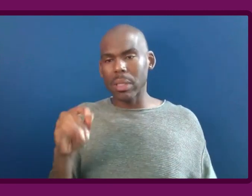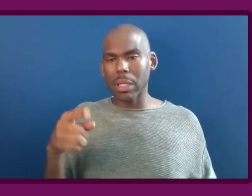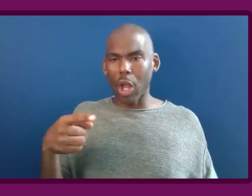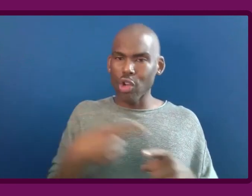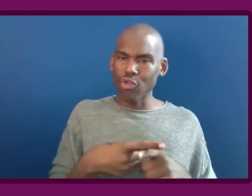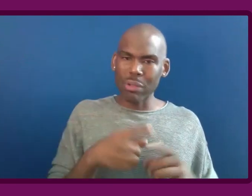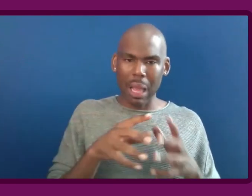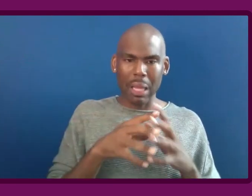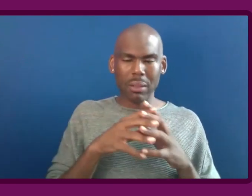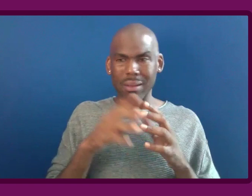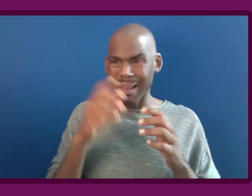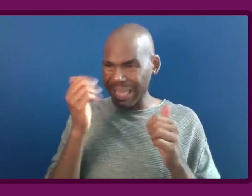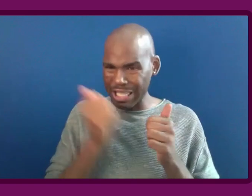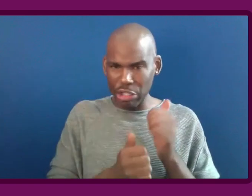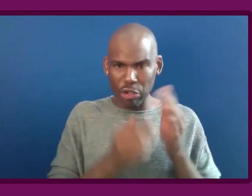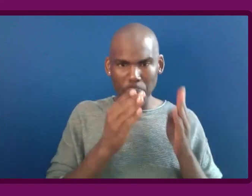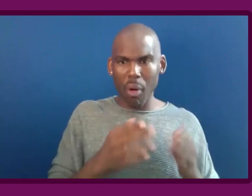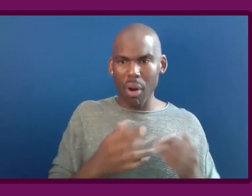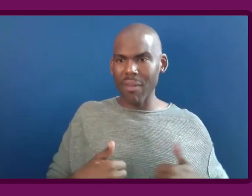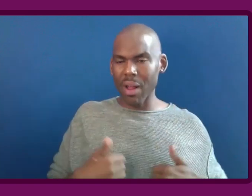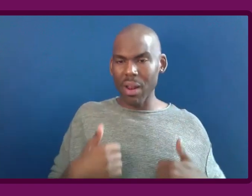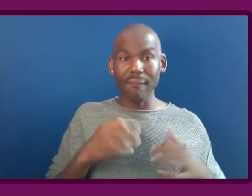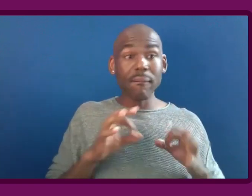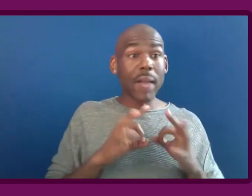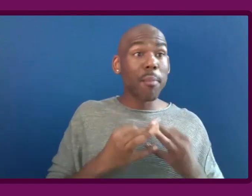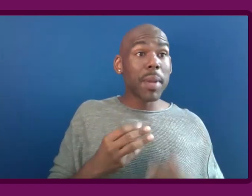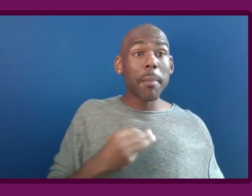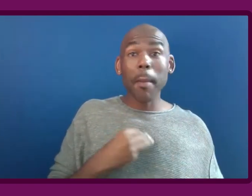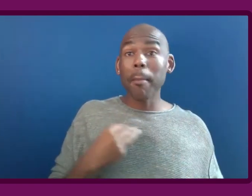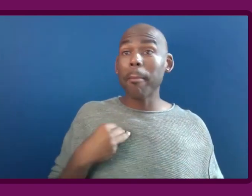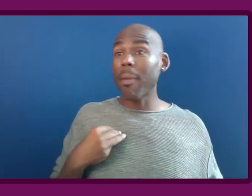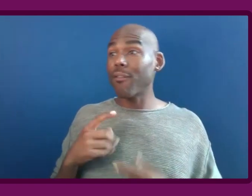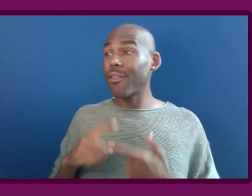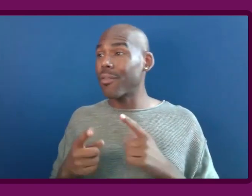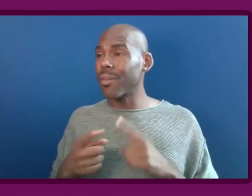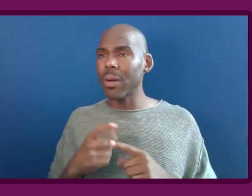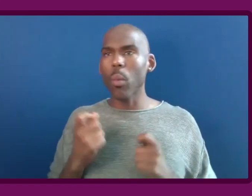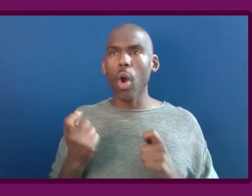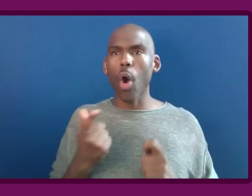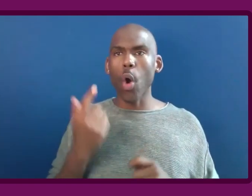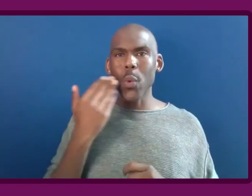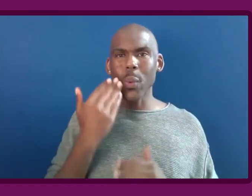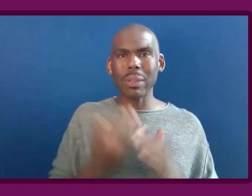chatting today. I so enjoyed this conversation so much. Where can our audience keep up with you